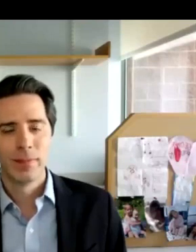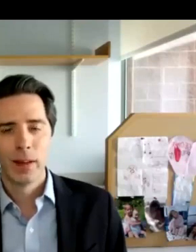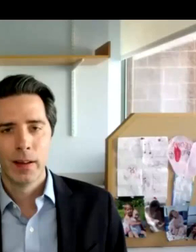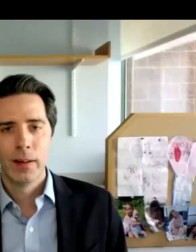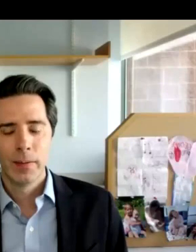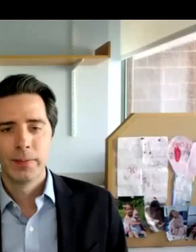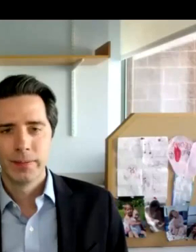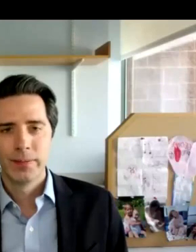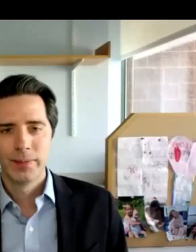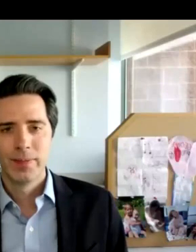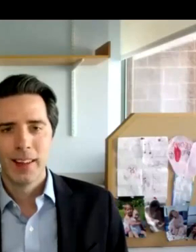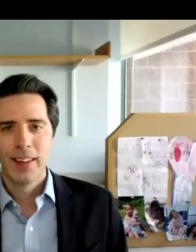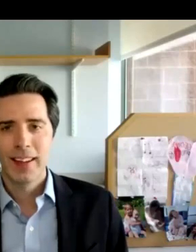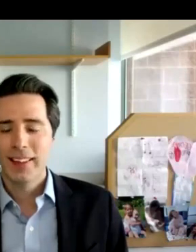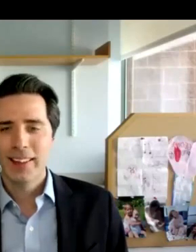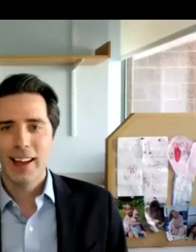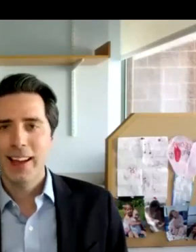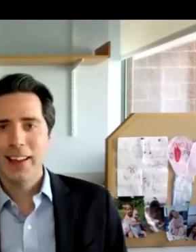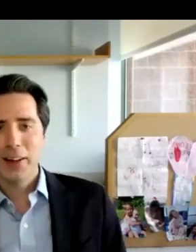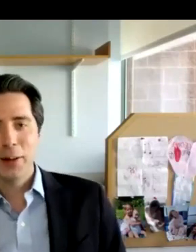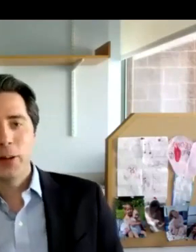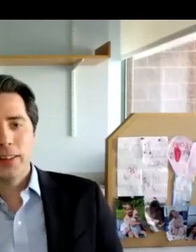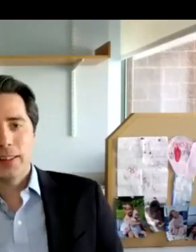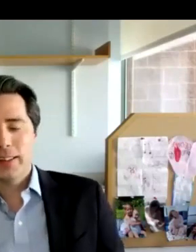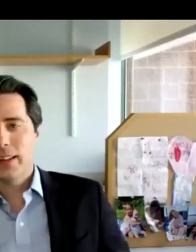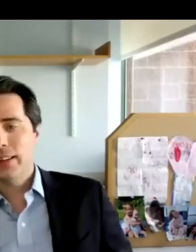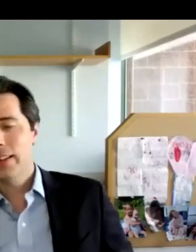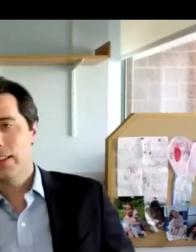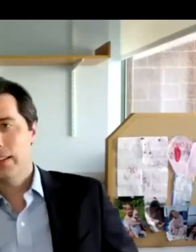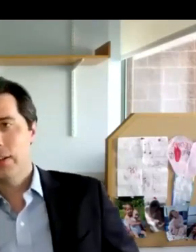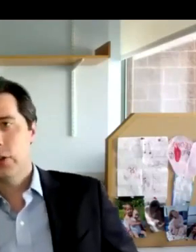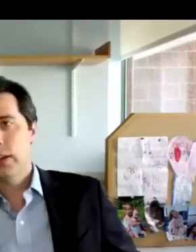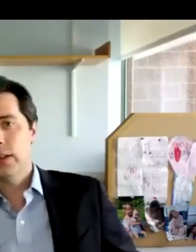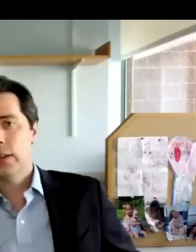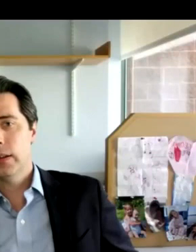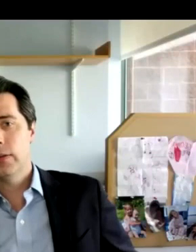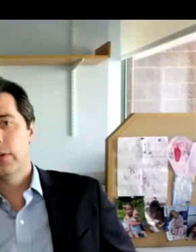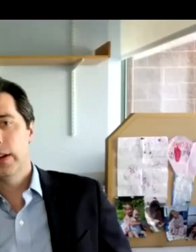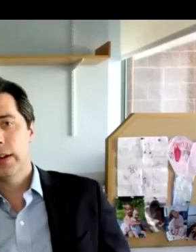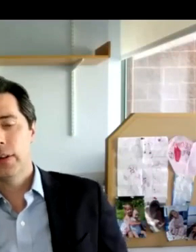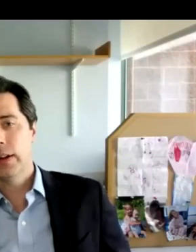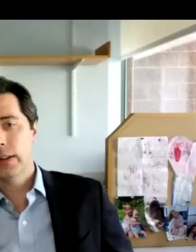genetic hearing panel yeah I I alluded